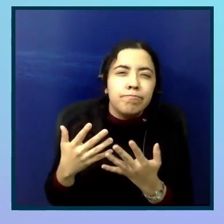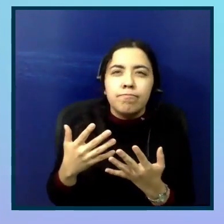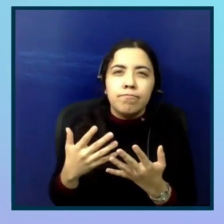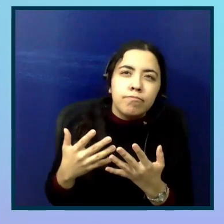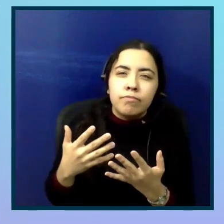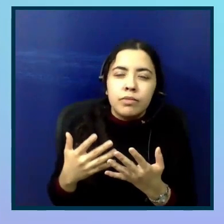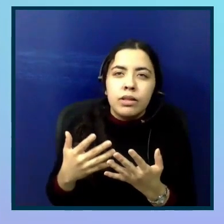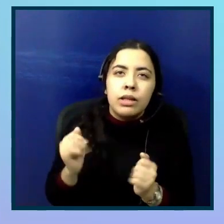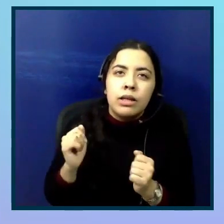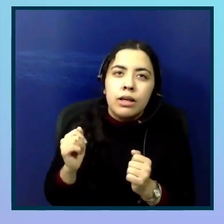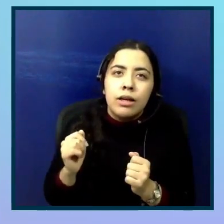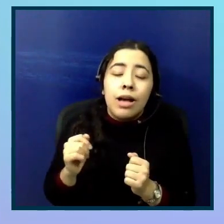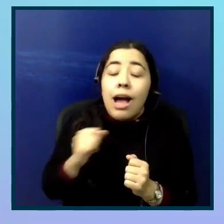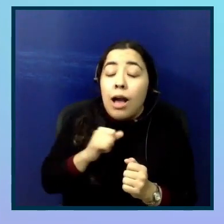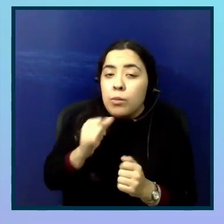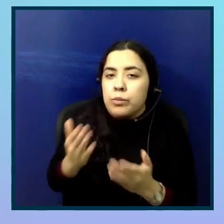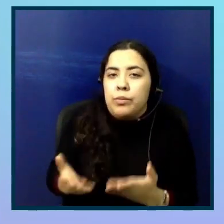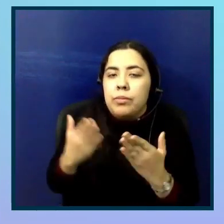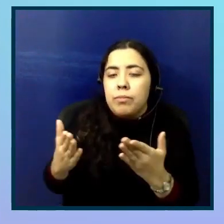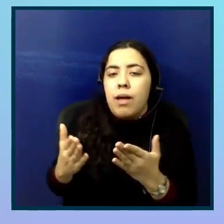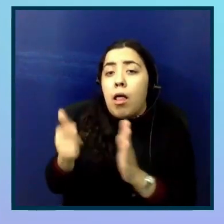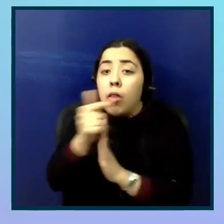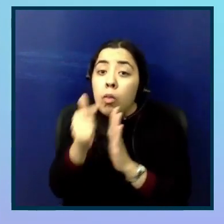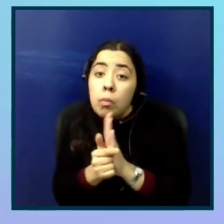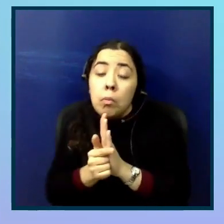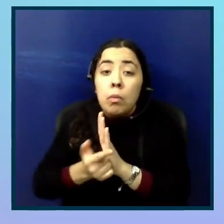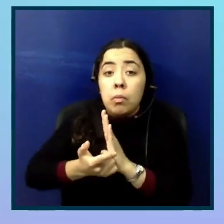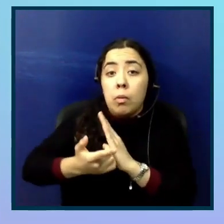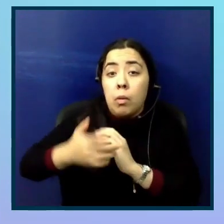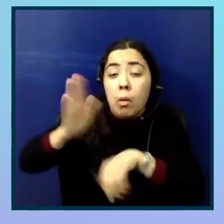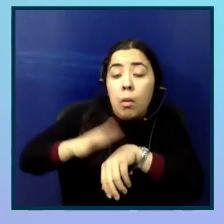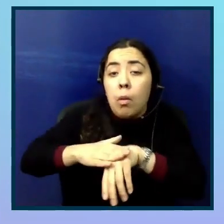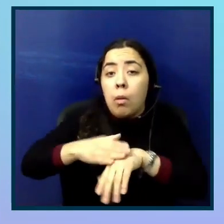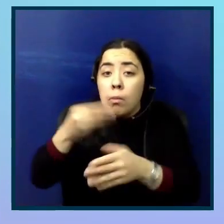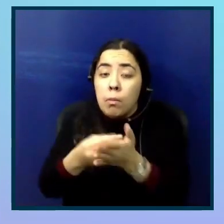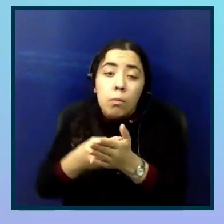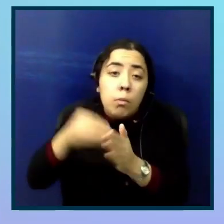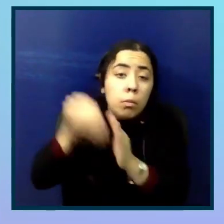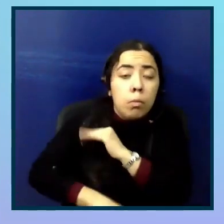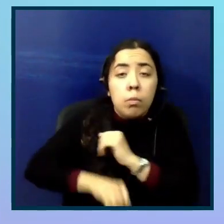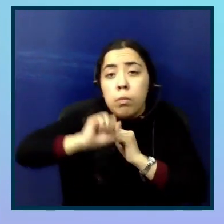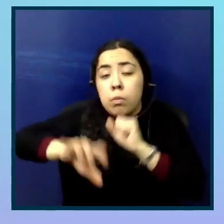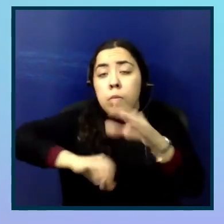I wouldn't bring it in the very beginning. I would start with your direct manager, your peers, like people you are,